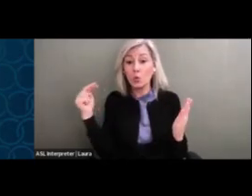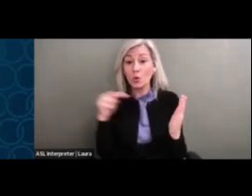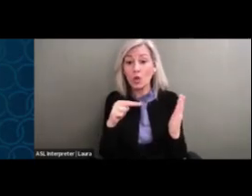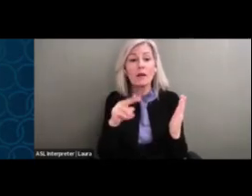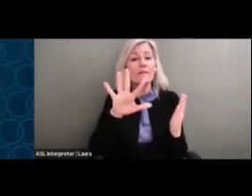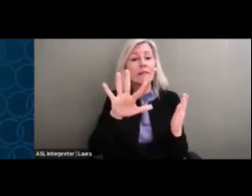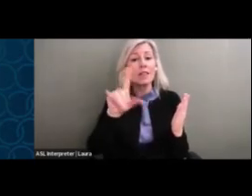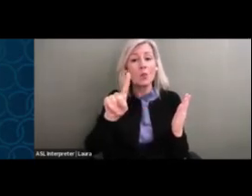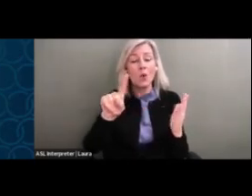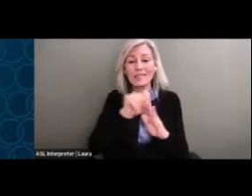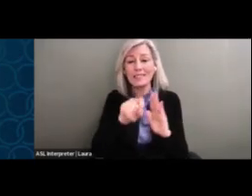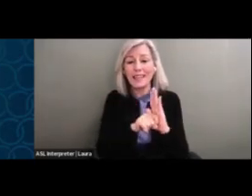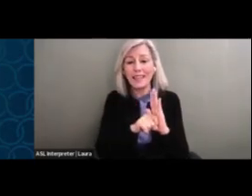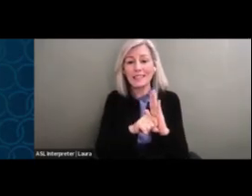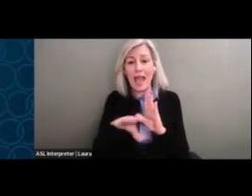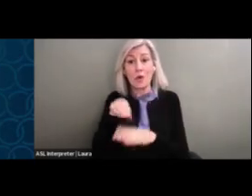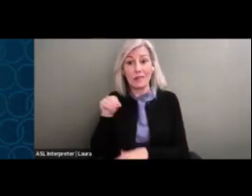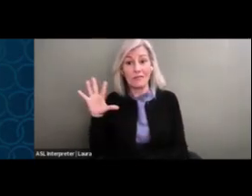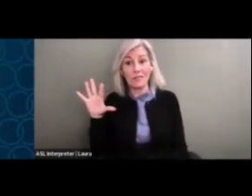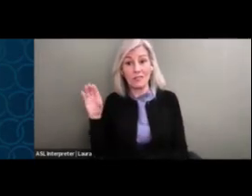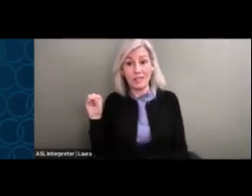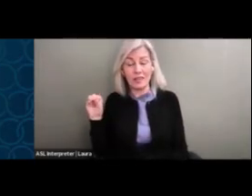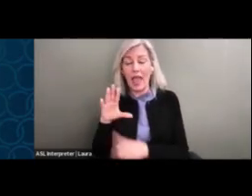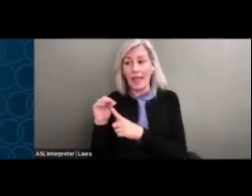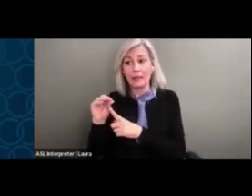that they gave to people,